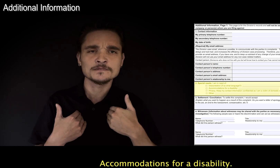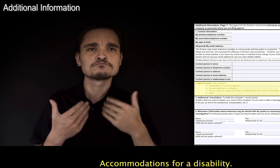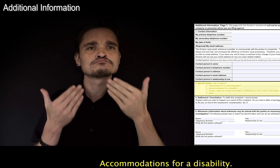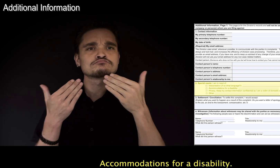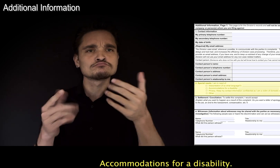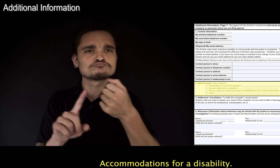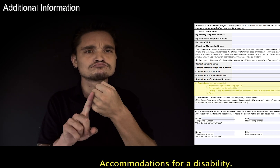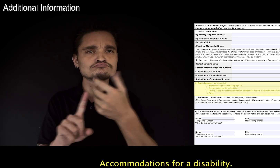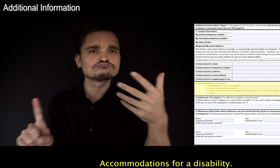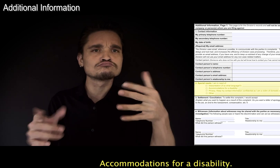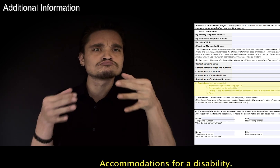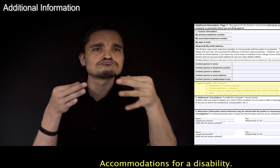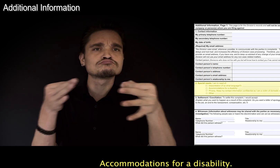Accommodations for a disability.